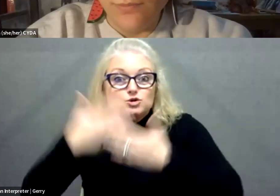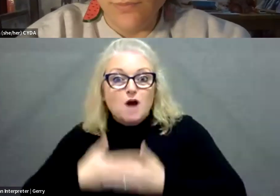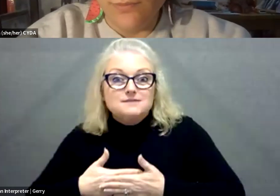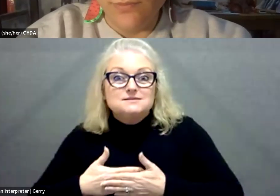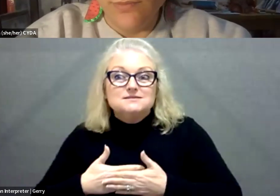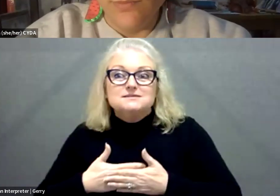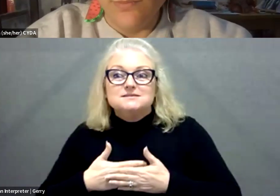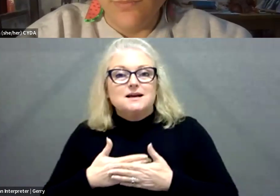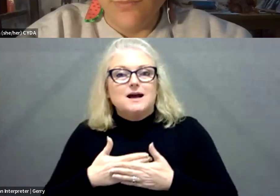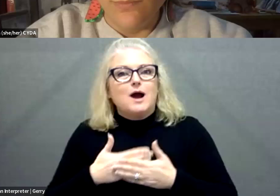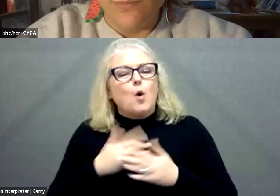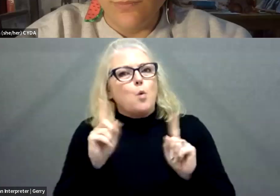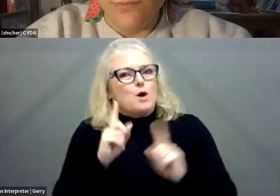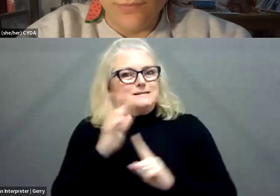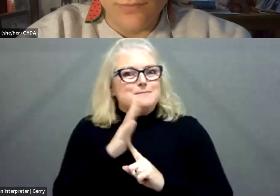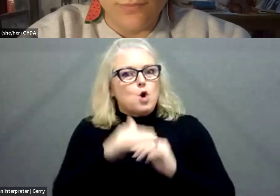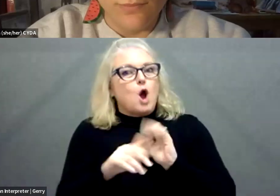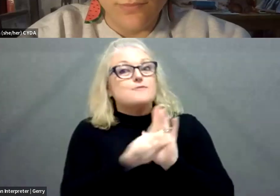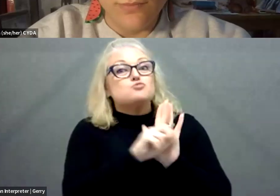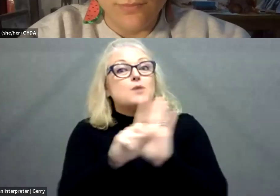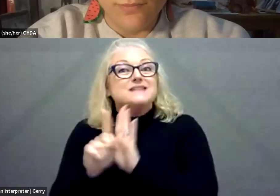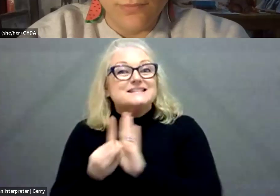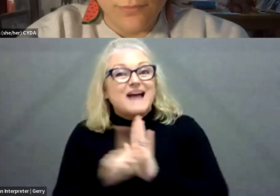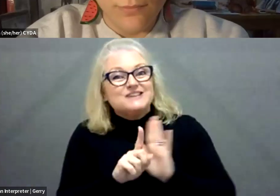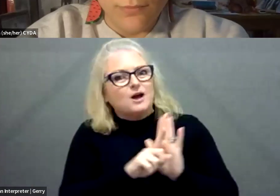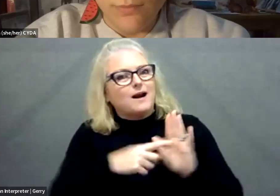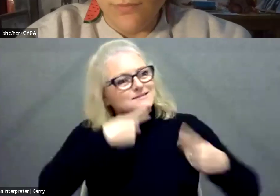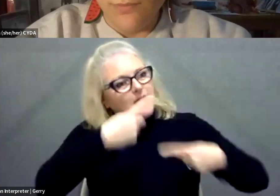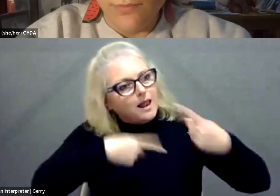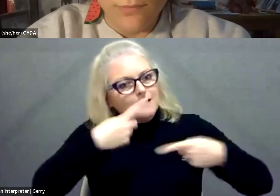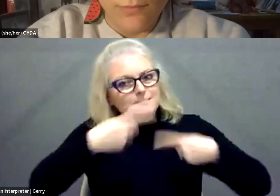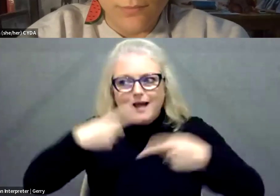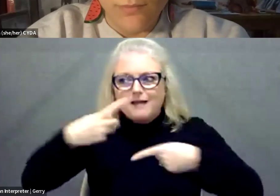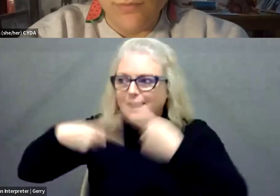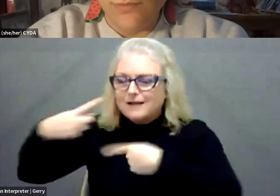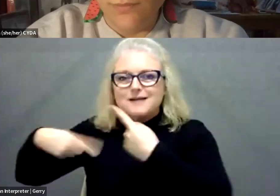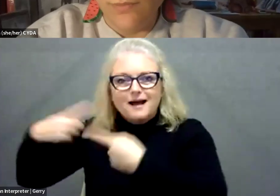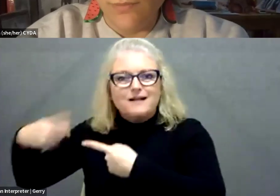comes to representation. You can use what you've learnt to advocate that your school